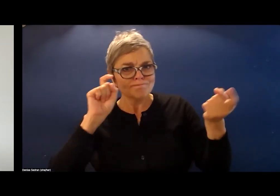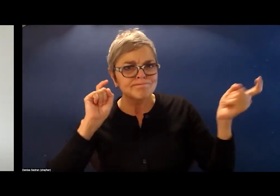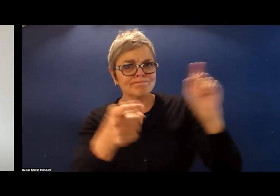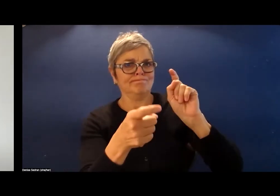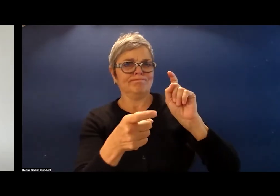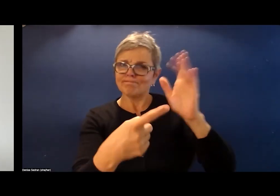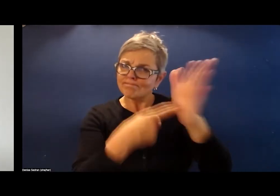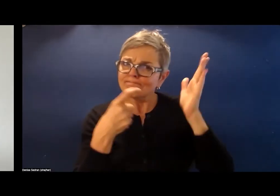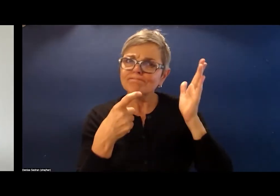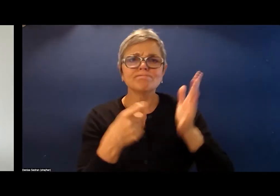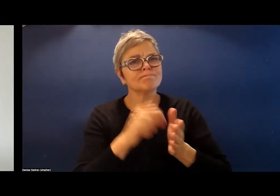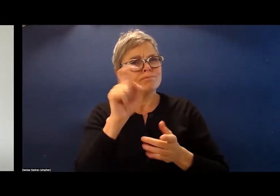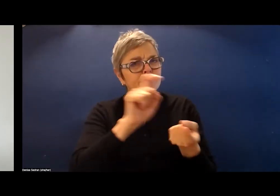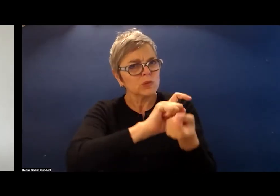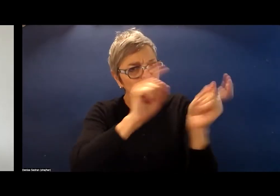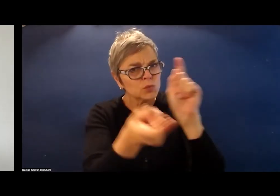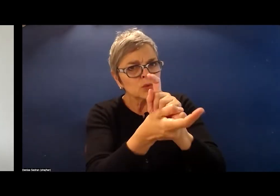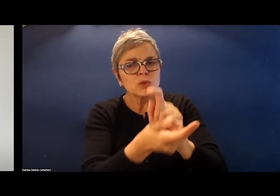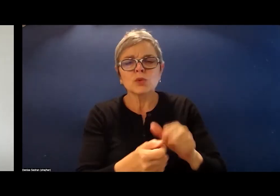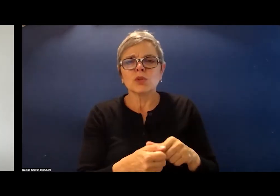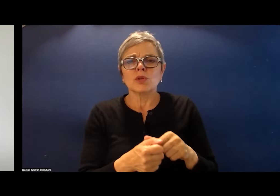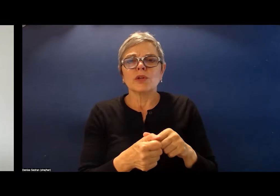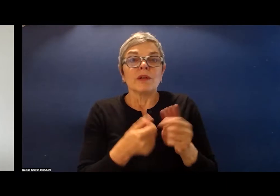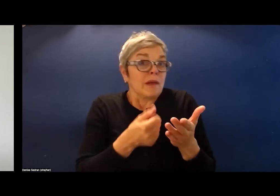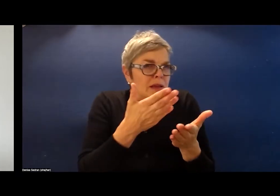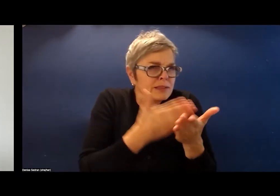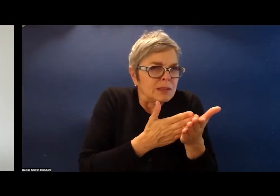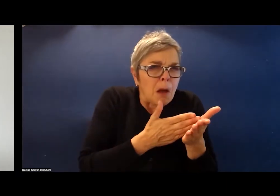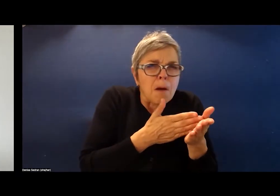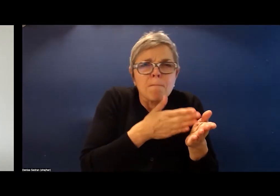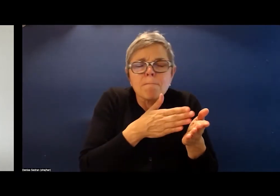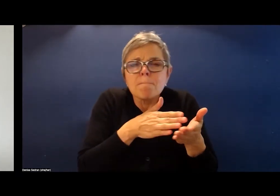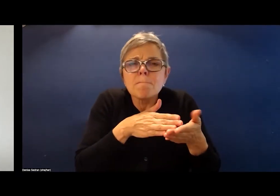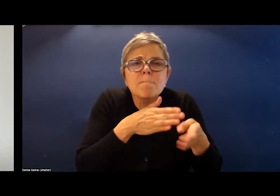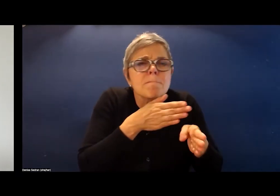and the ways in which, at least in some circuits of film and TV, the